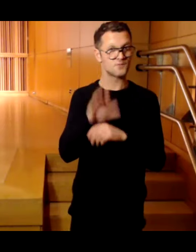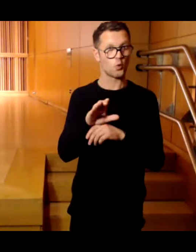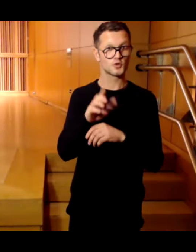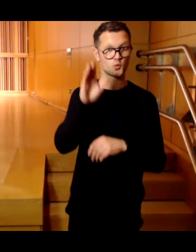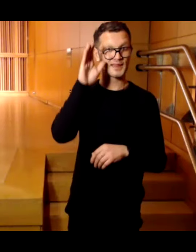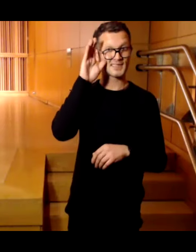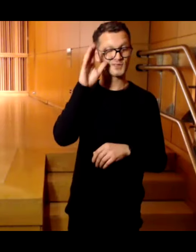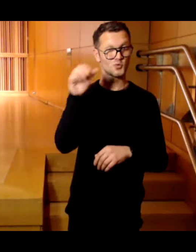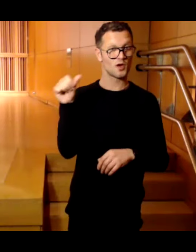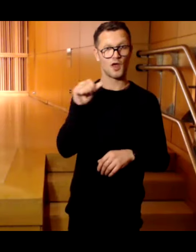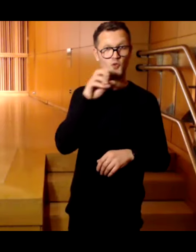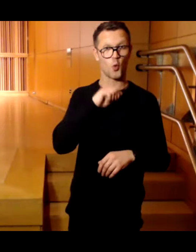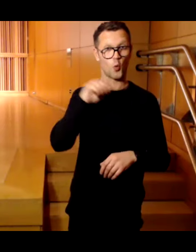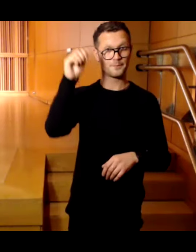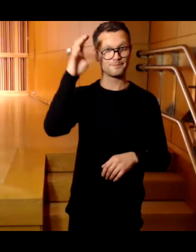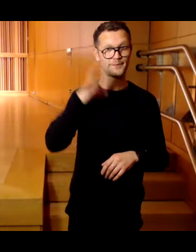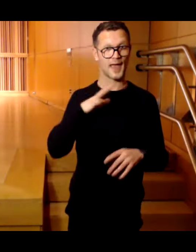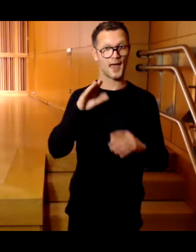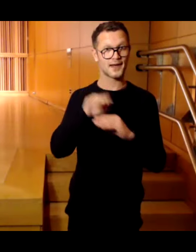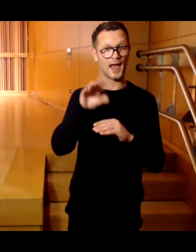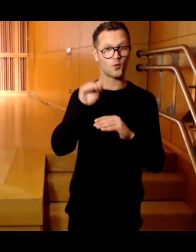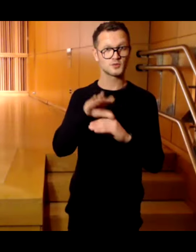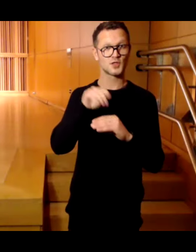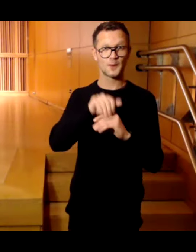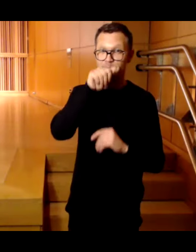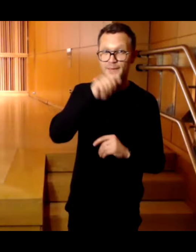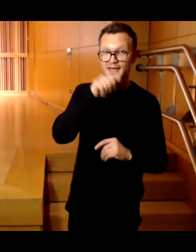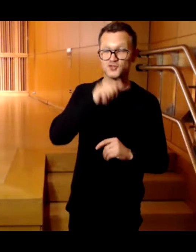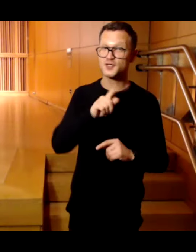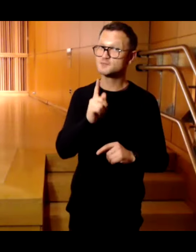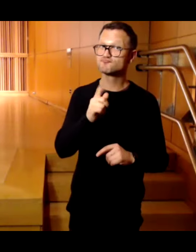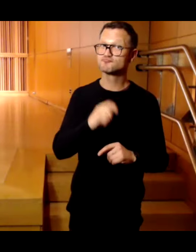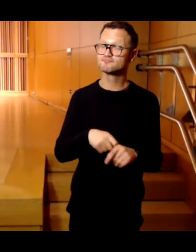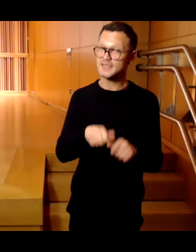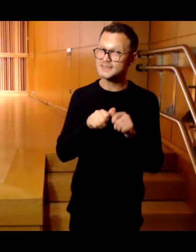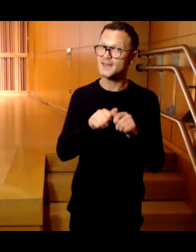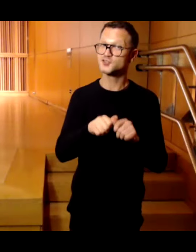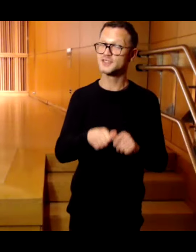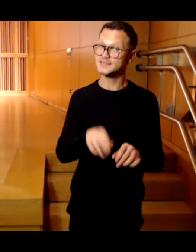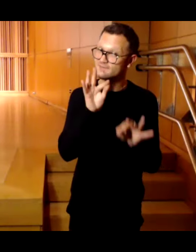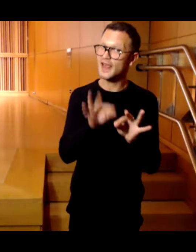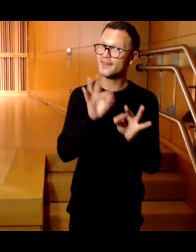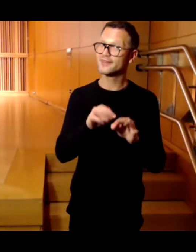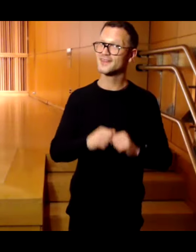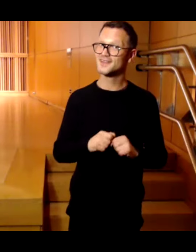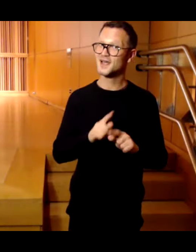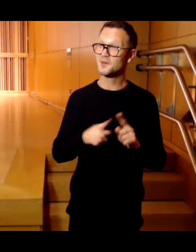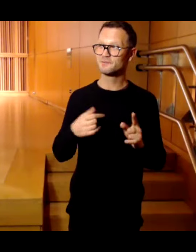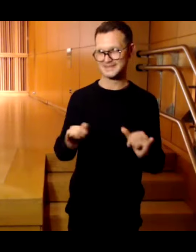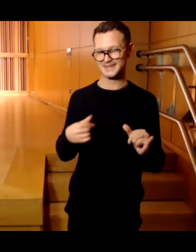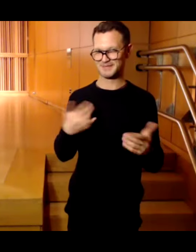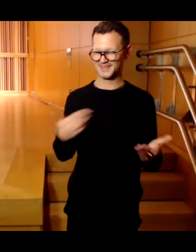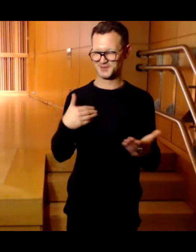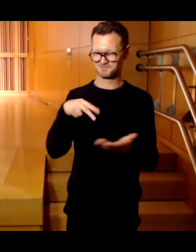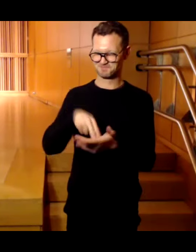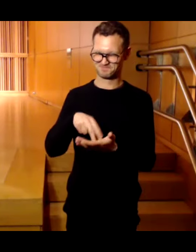counsel patients, diligence, steadfastness, and faith. Yet here I stand, counseling patients, diligence.